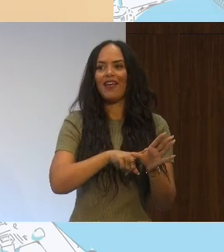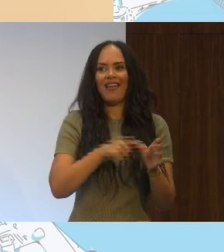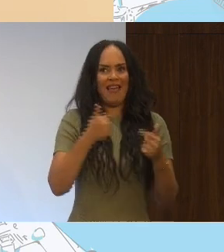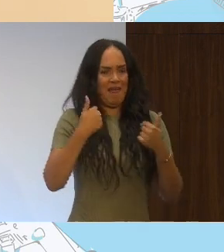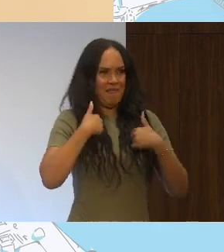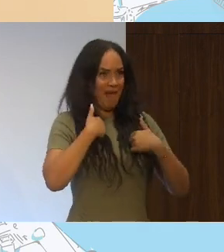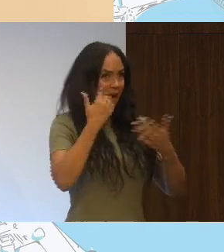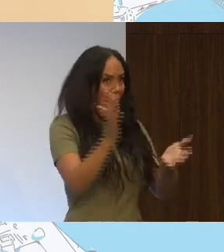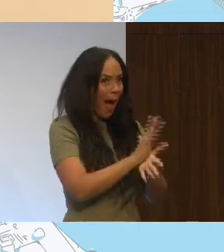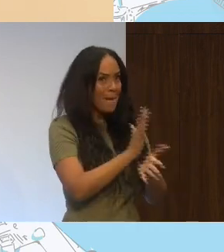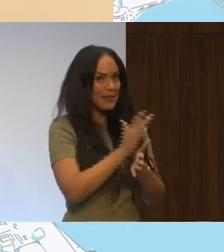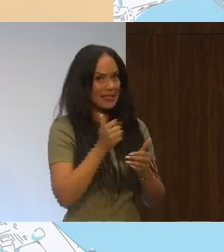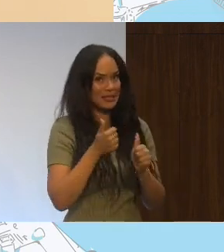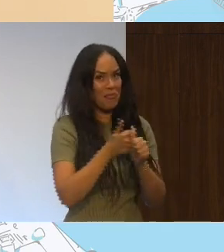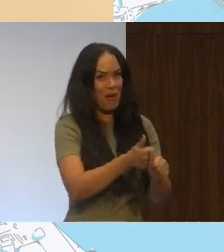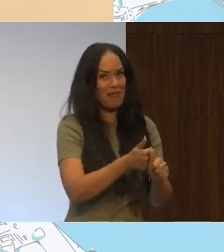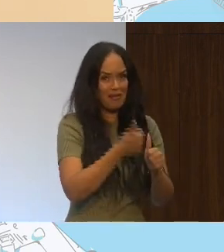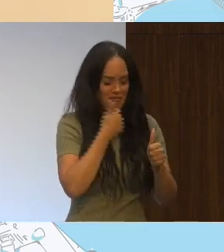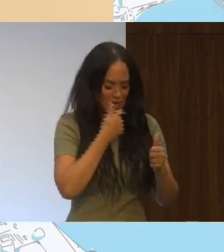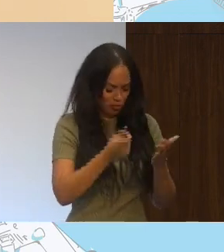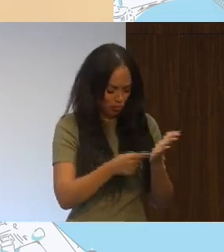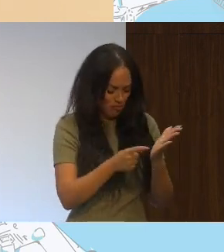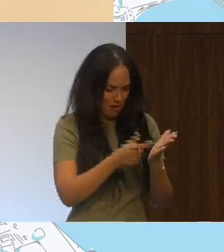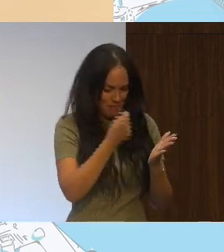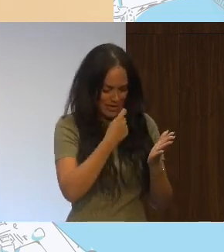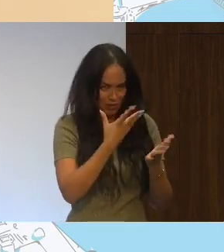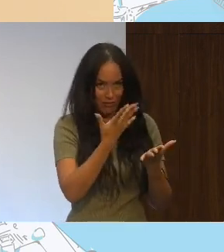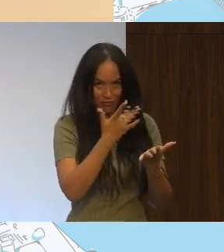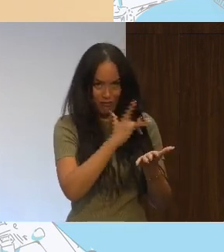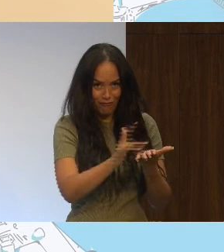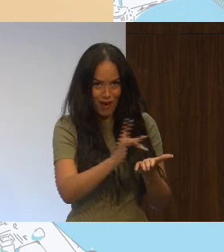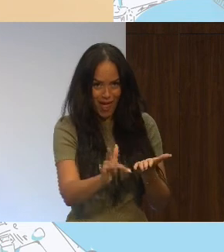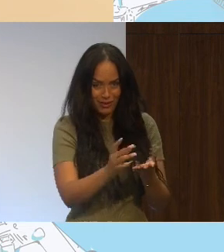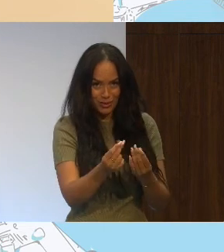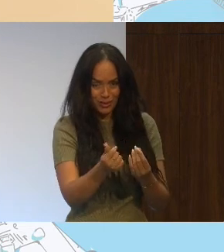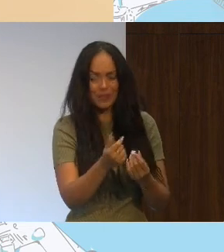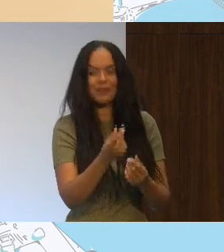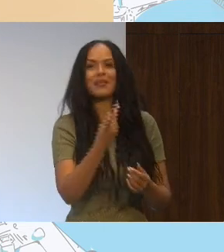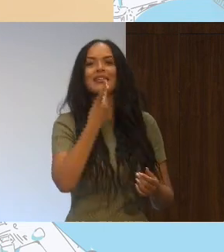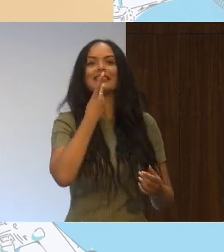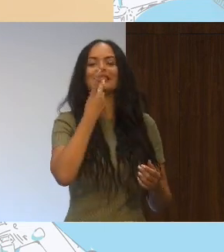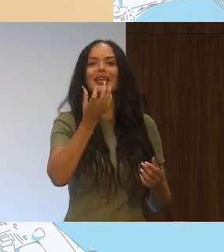I'm running out triptans Fingers crossed Yeah. And the second question was, is there any information about